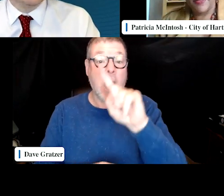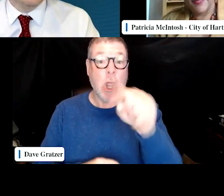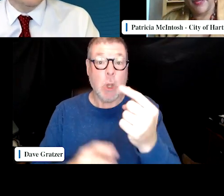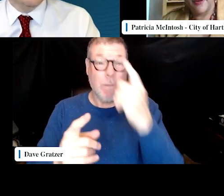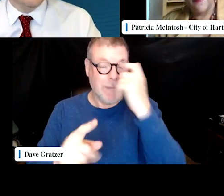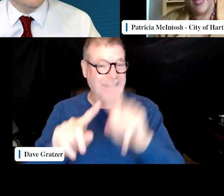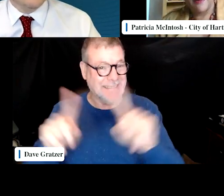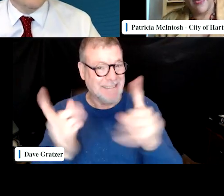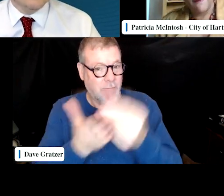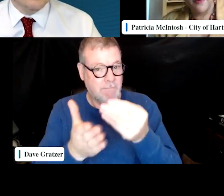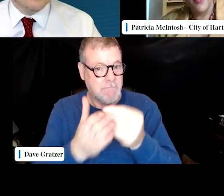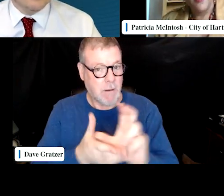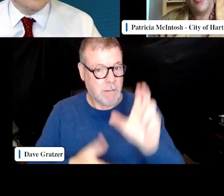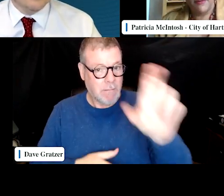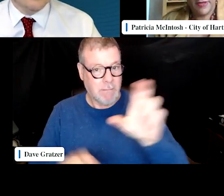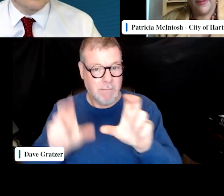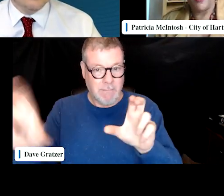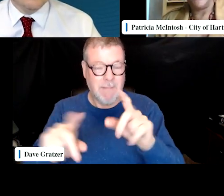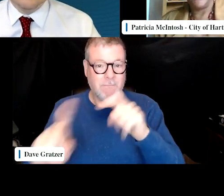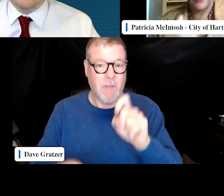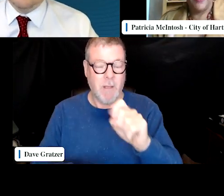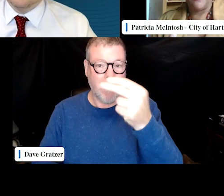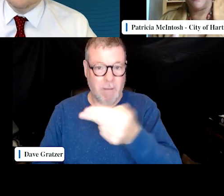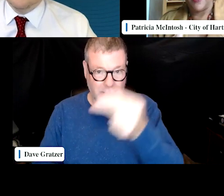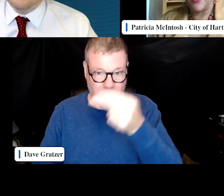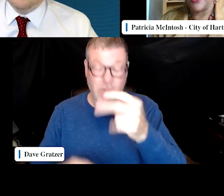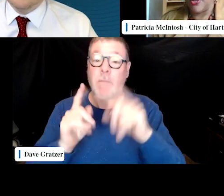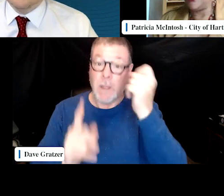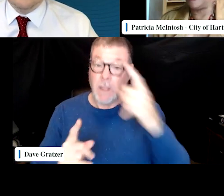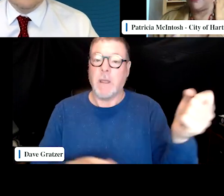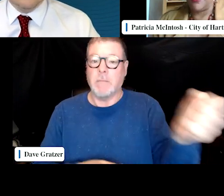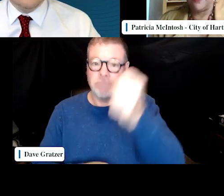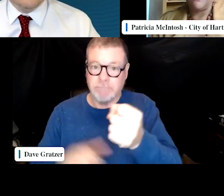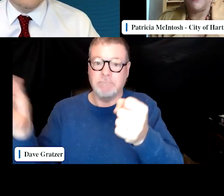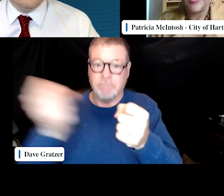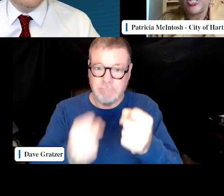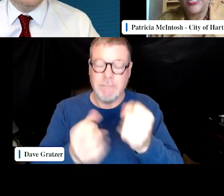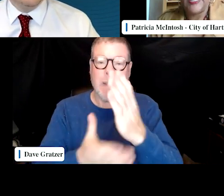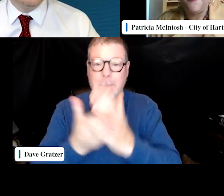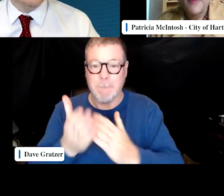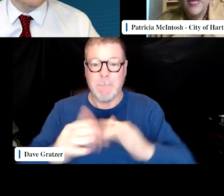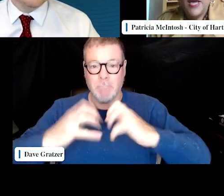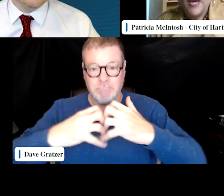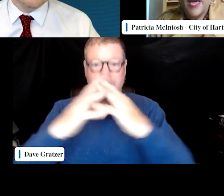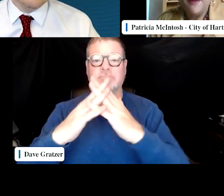throughout the City of Hartford. However, they were definitely brought into the table as we decided to launch, they were part of the implementation team.